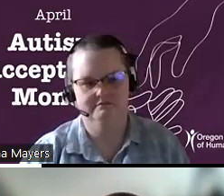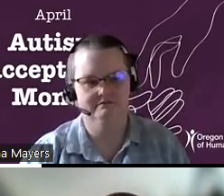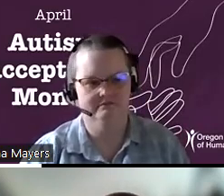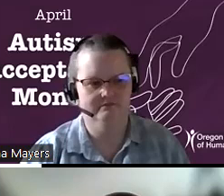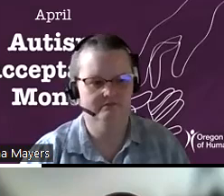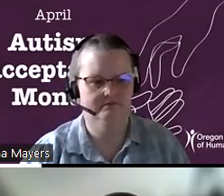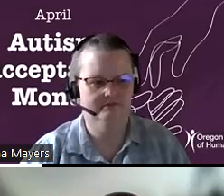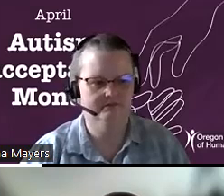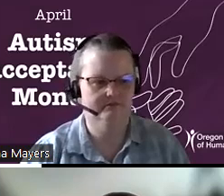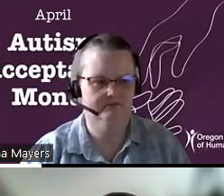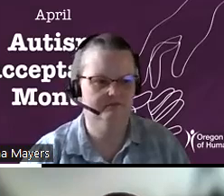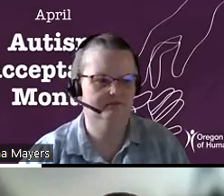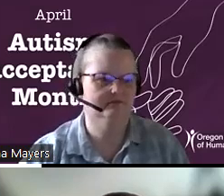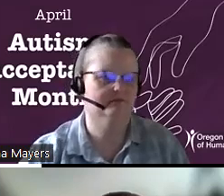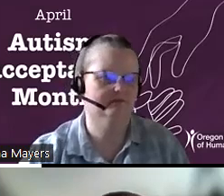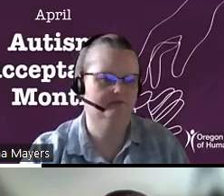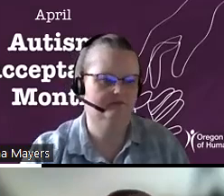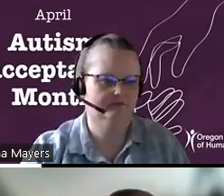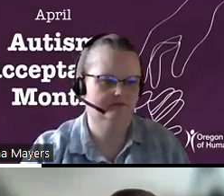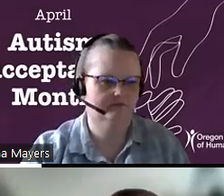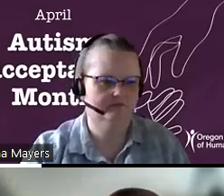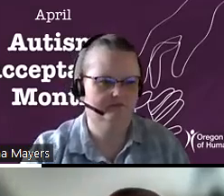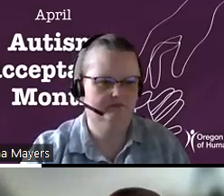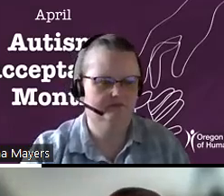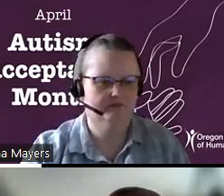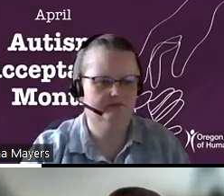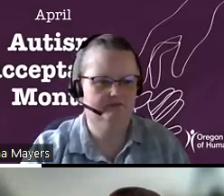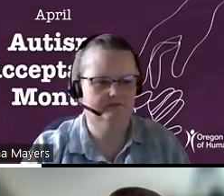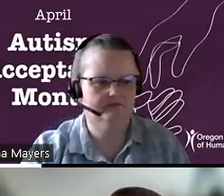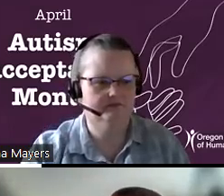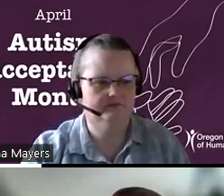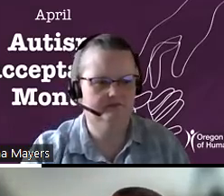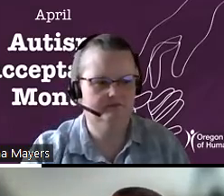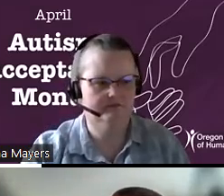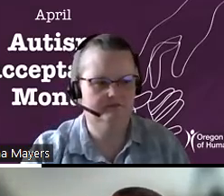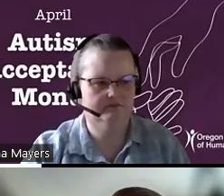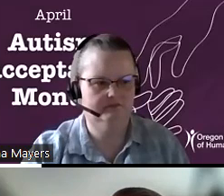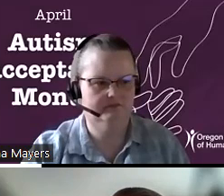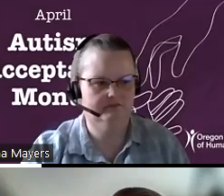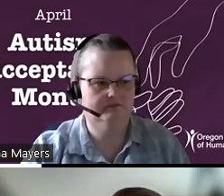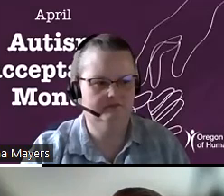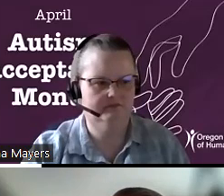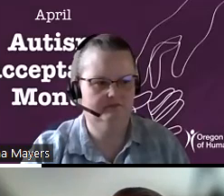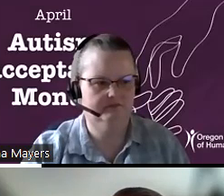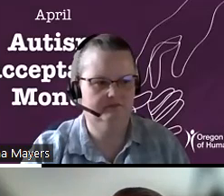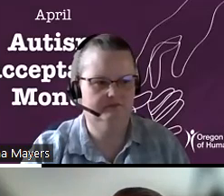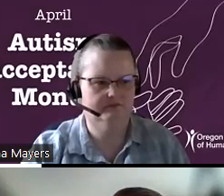WHEN THEY MOVE ON AND OFF OF THE CASH ASSISTANCE PROGRAM. THERE IS MORE TO THIS, GO DOWN HERE.